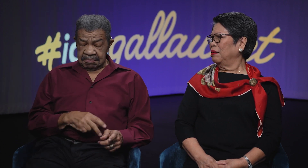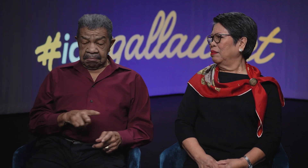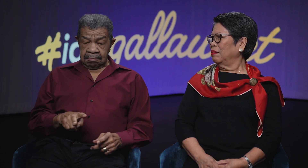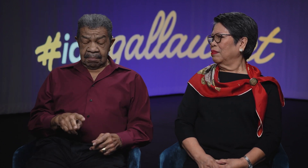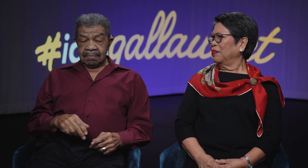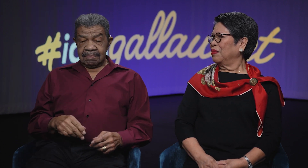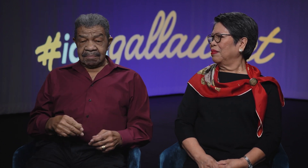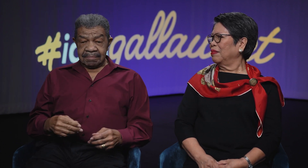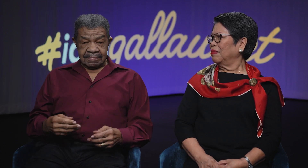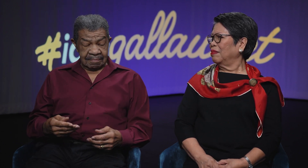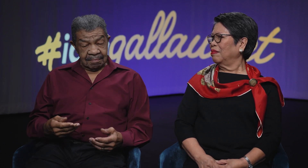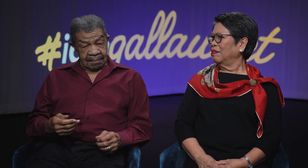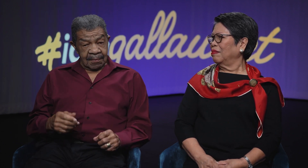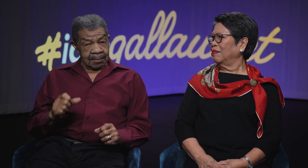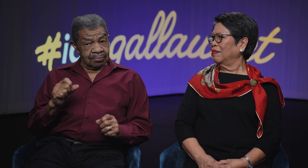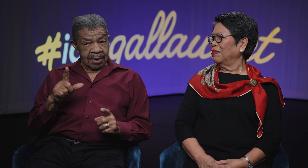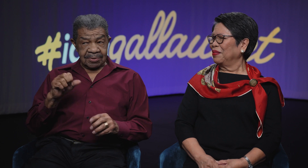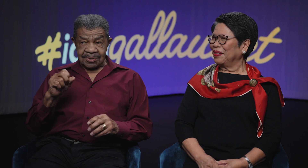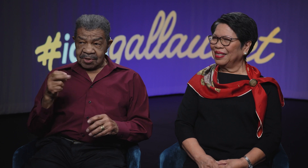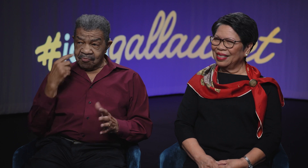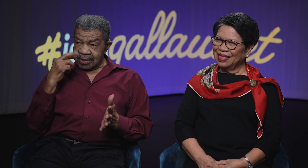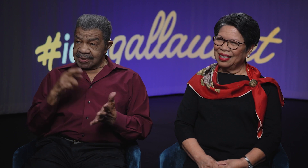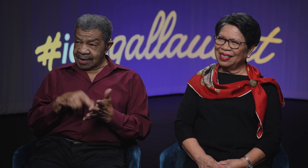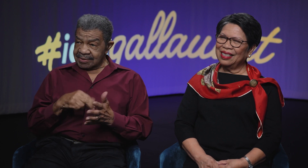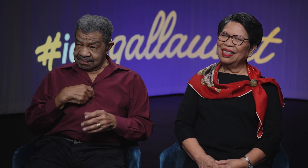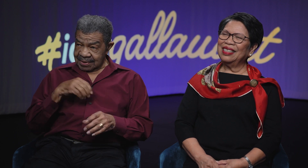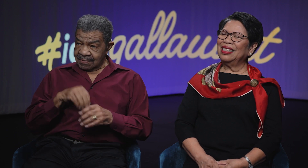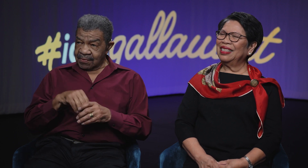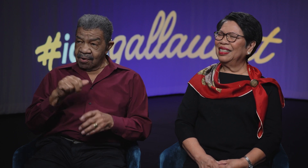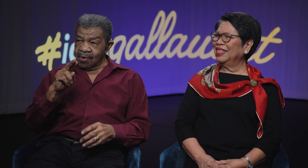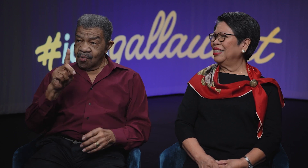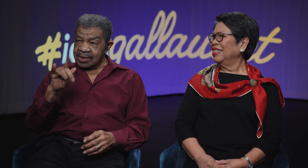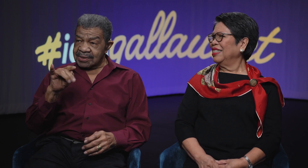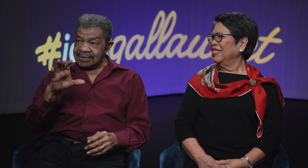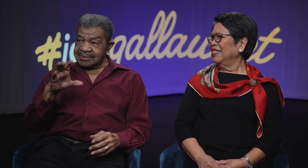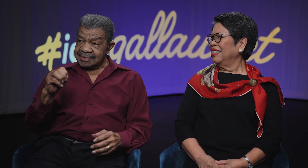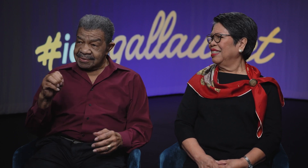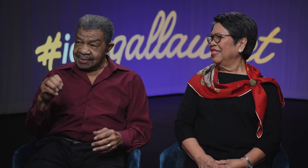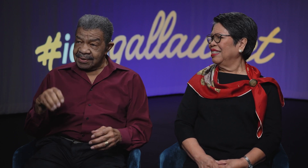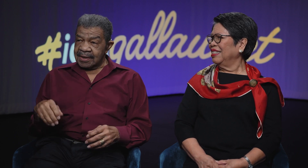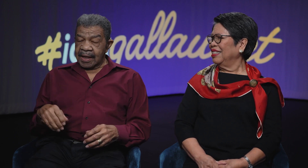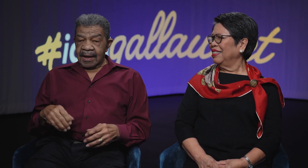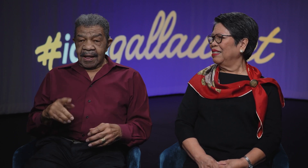I was surprised she recognized me in the audience.